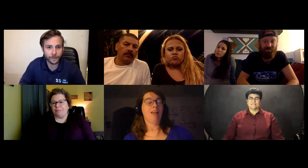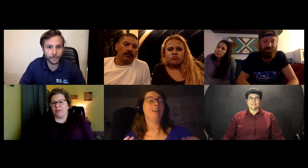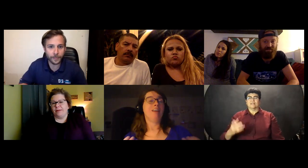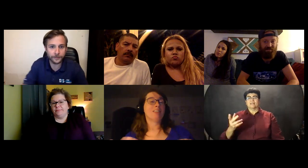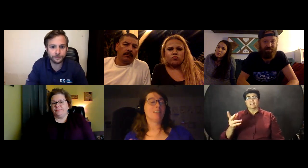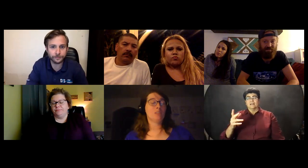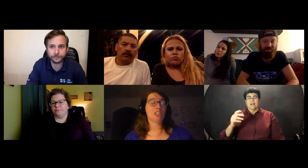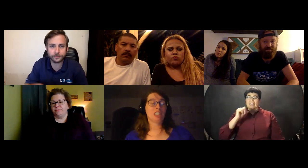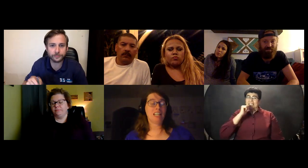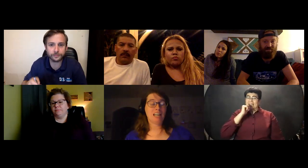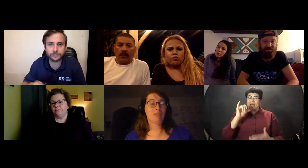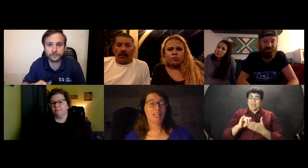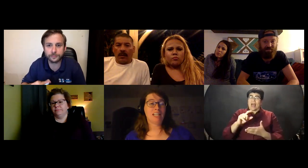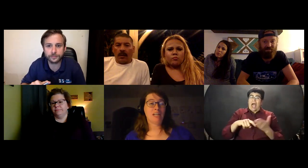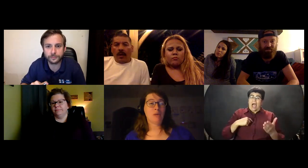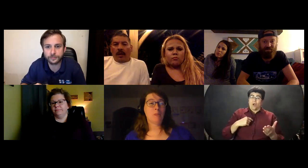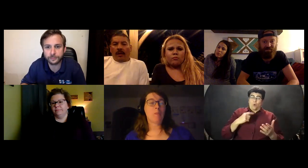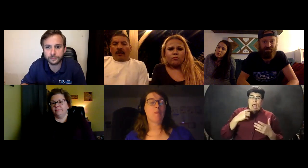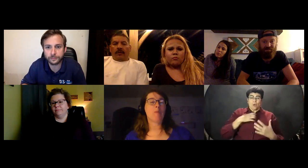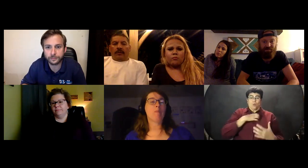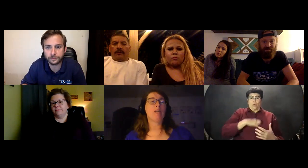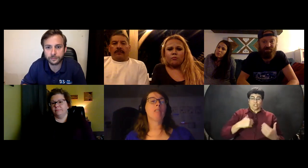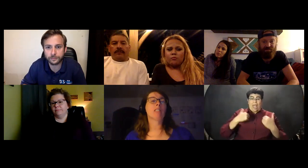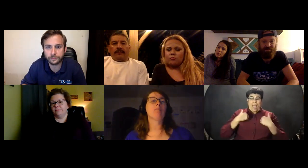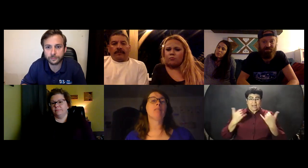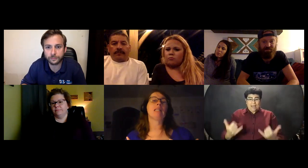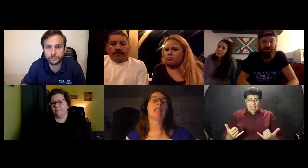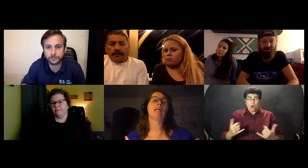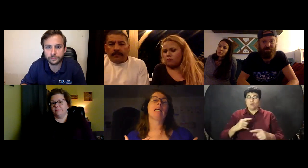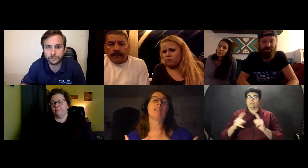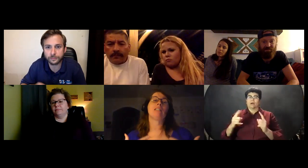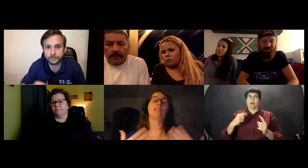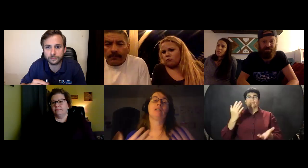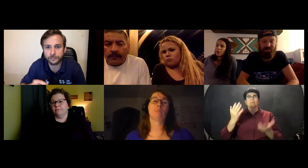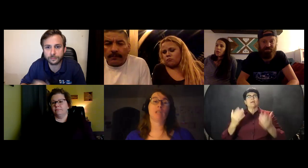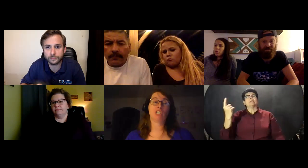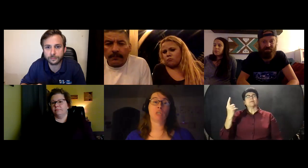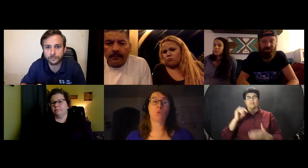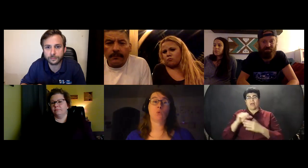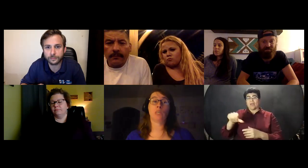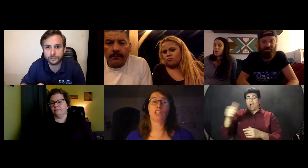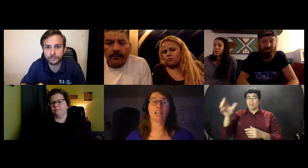not that i wish i have right now but maybe something that the other parents here